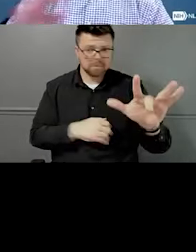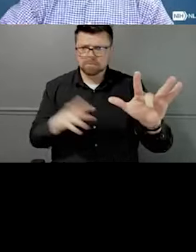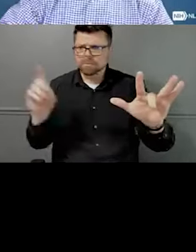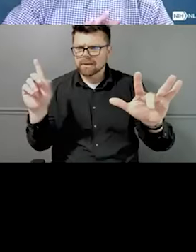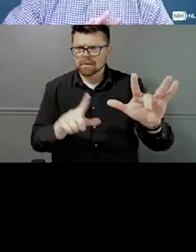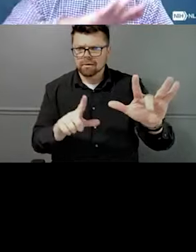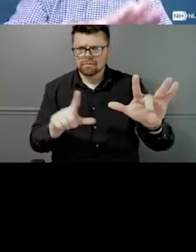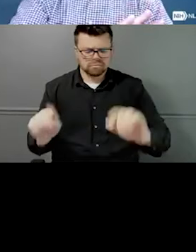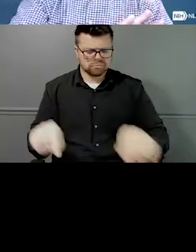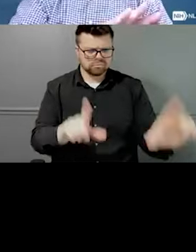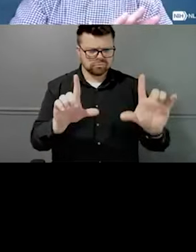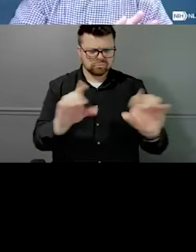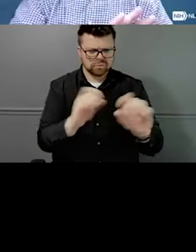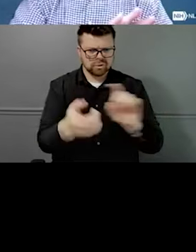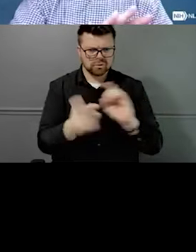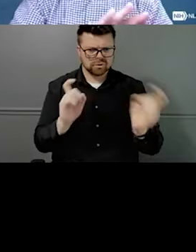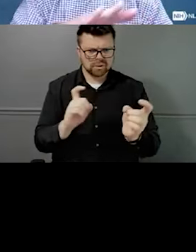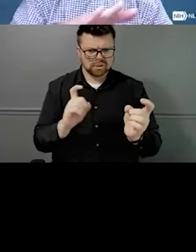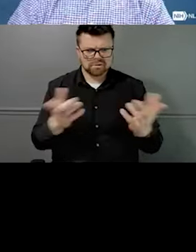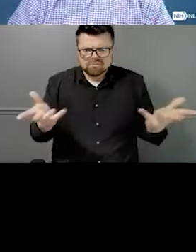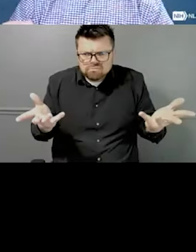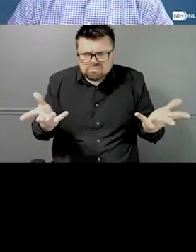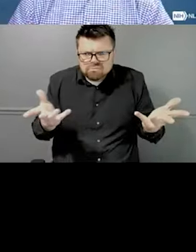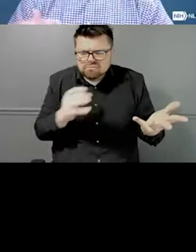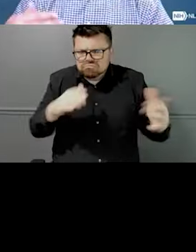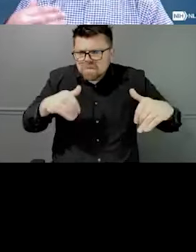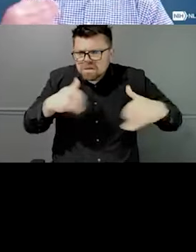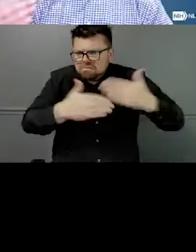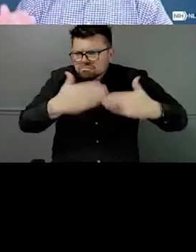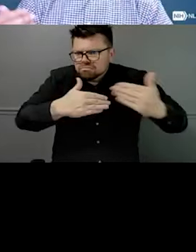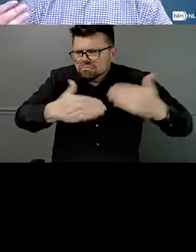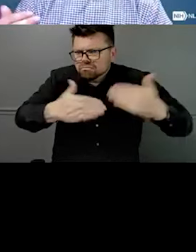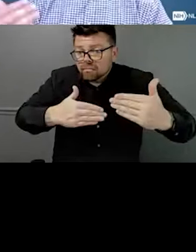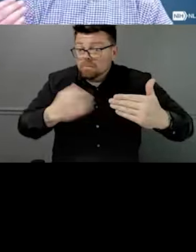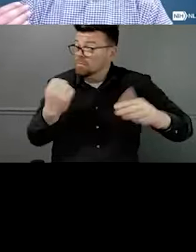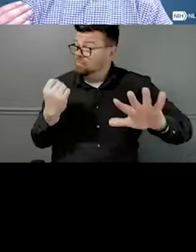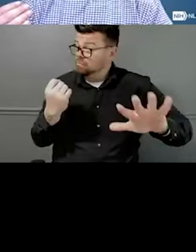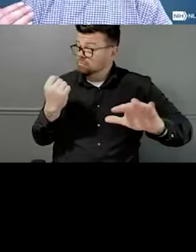we didn't have you go through that process. But there are cases when